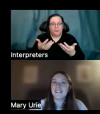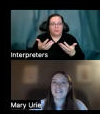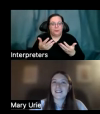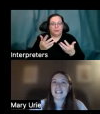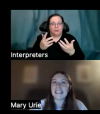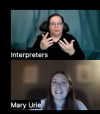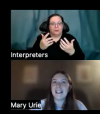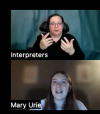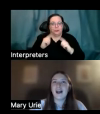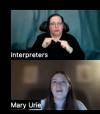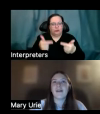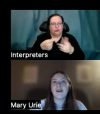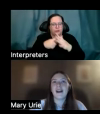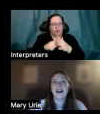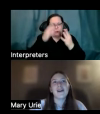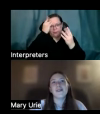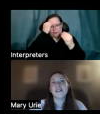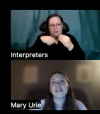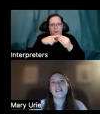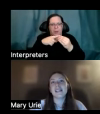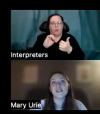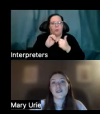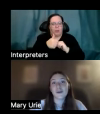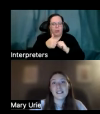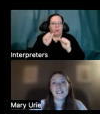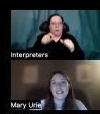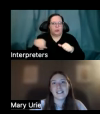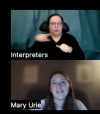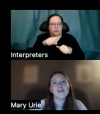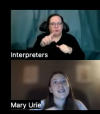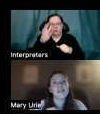to start thinking about how you can get your stories into either